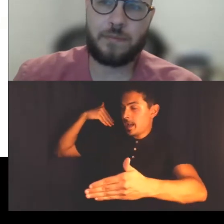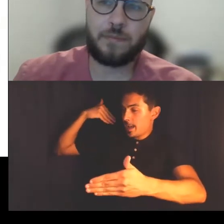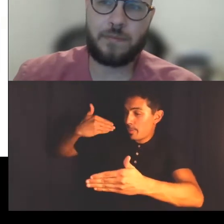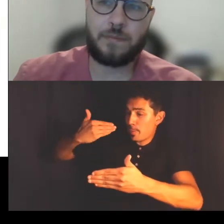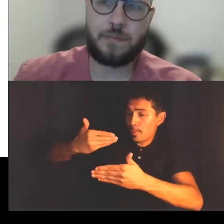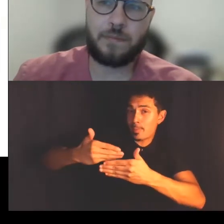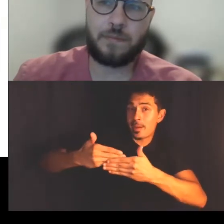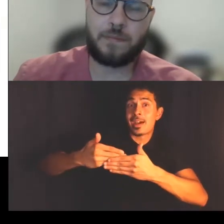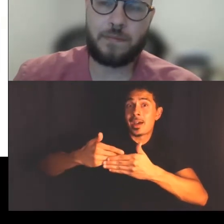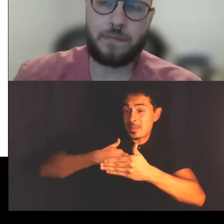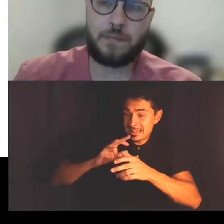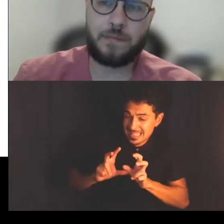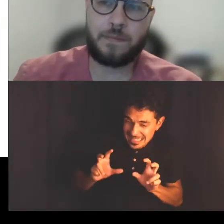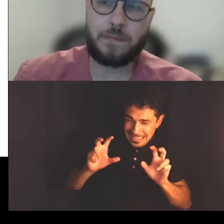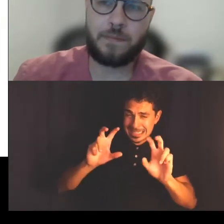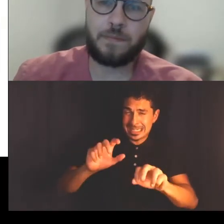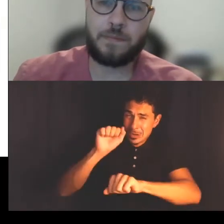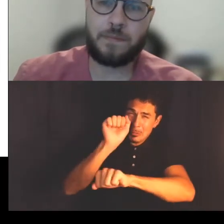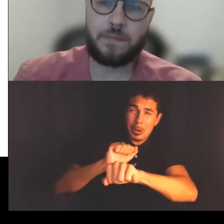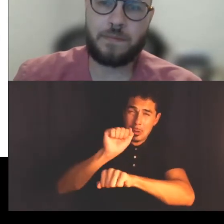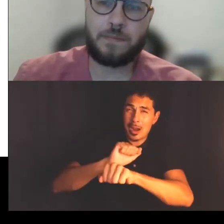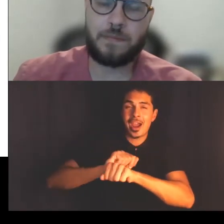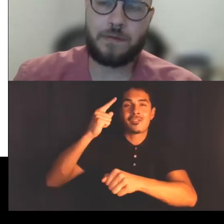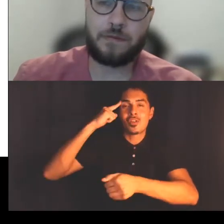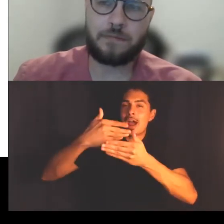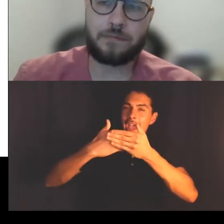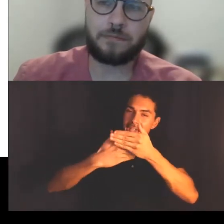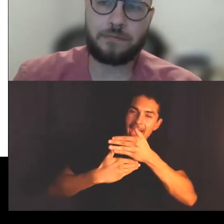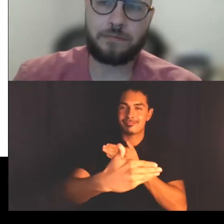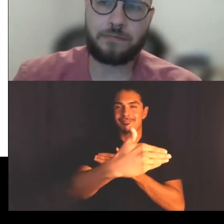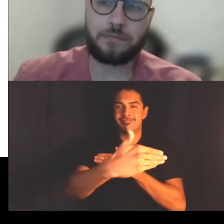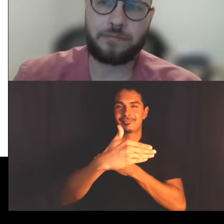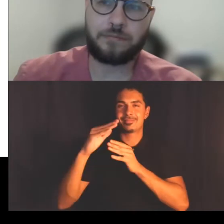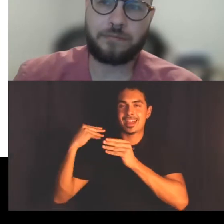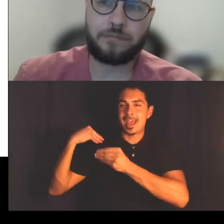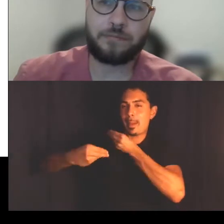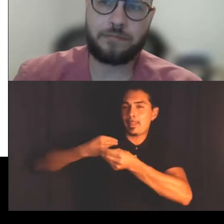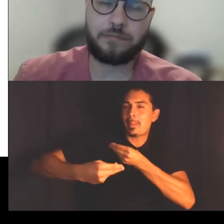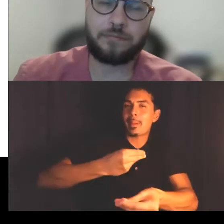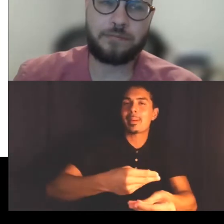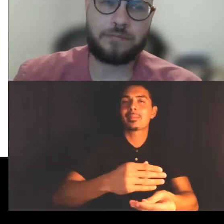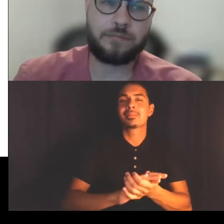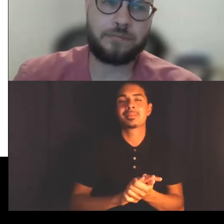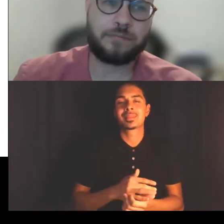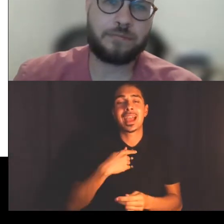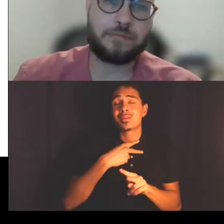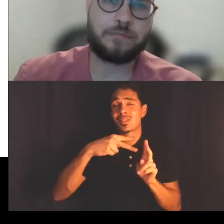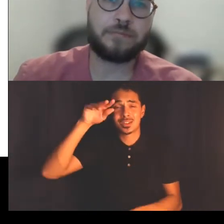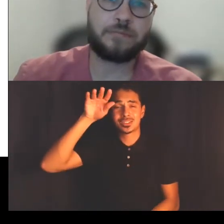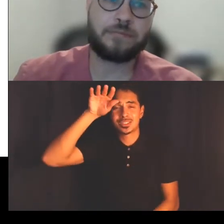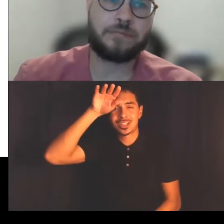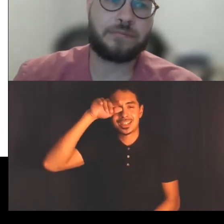so that I always, like I said, I'm a nerd when it comes to community defense, mutual aid, community organizing.